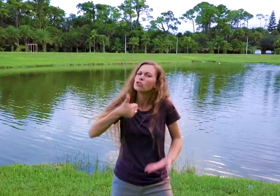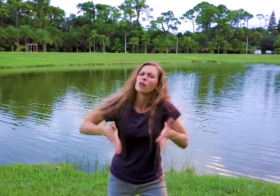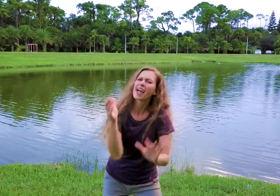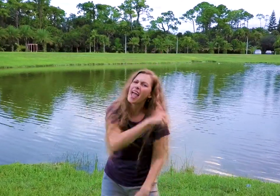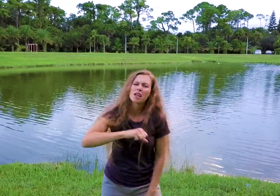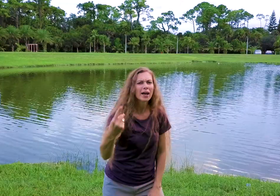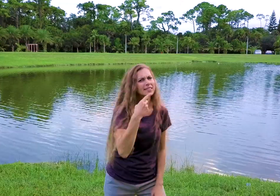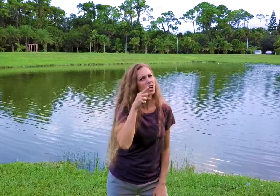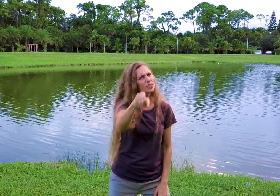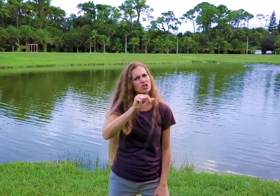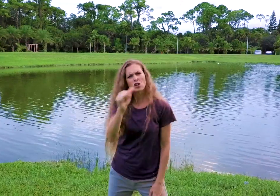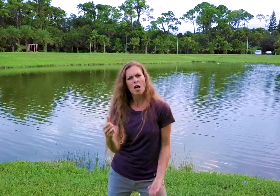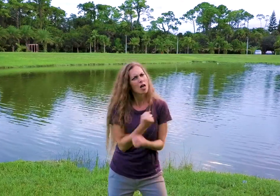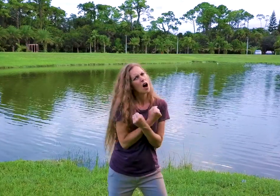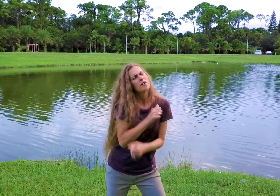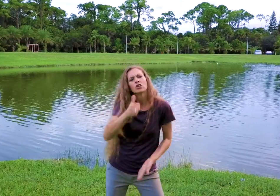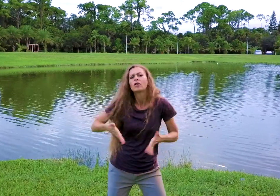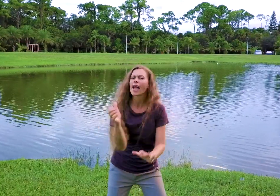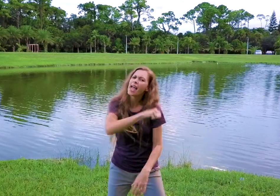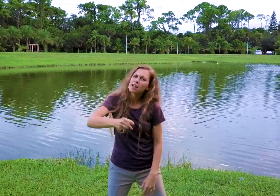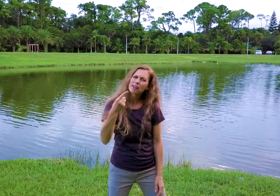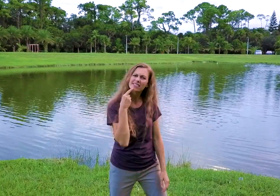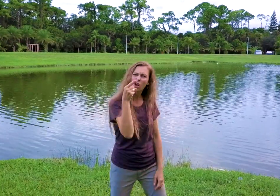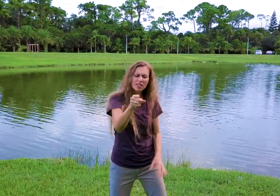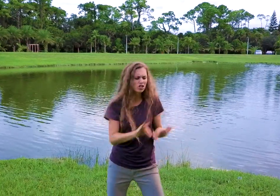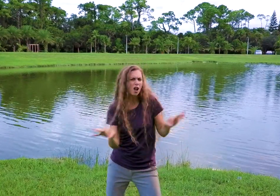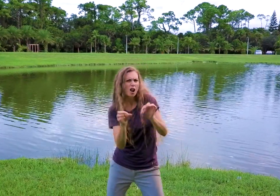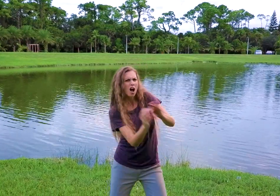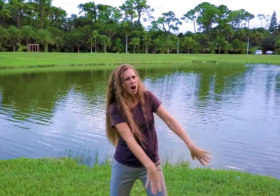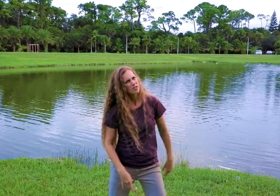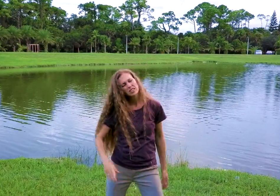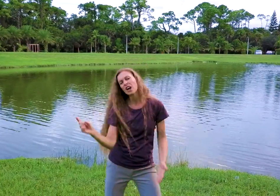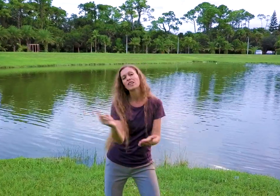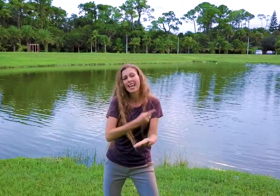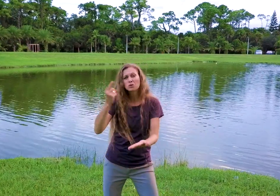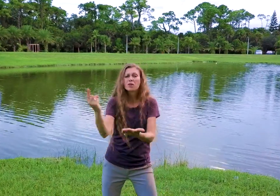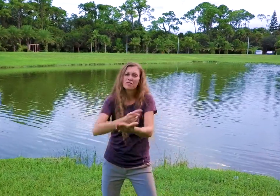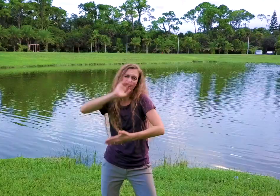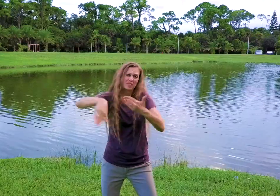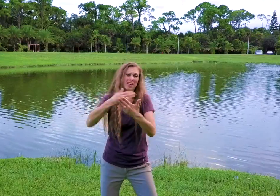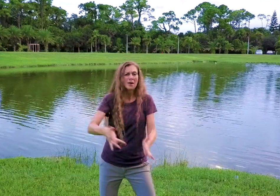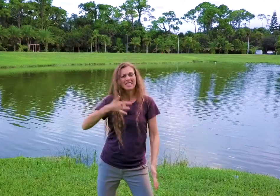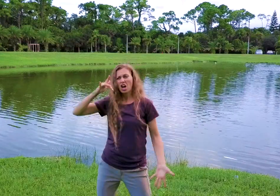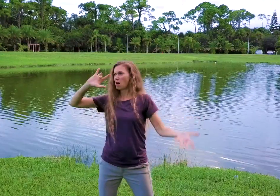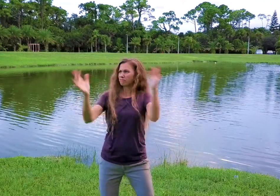So don't let anybody tell you that you're not loved And don't let anybody tell you that you're not enough Yeah, there are days when we all feel like we're messed up